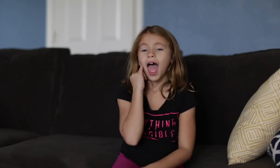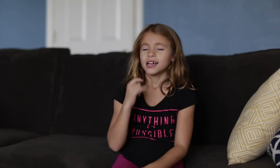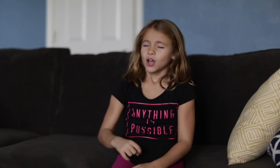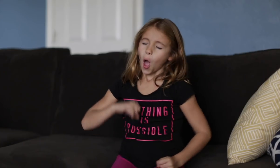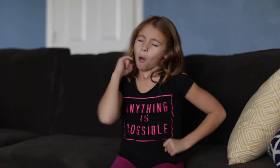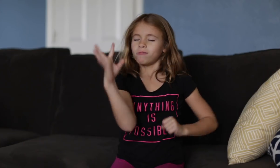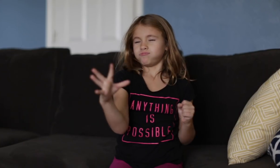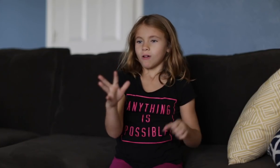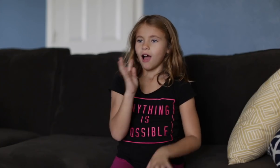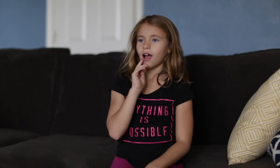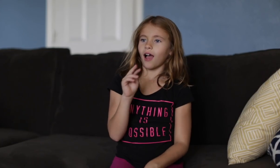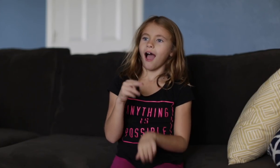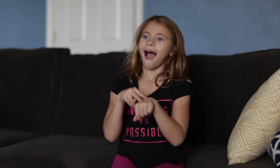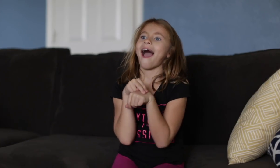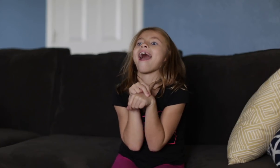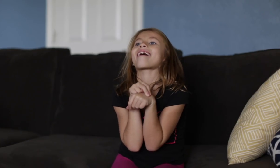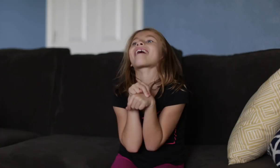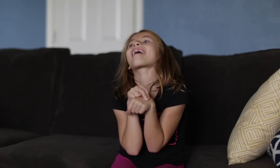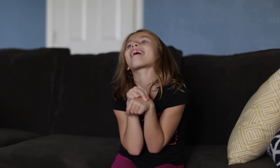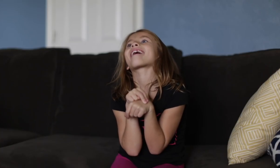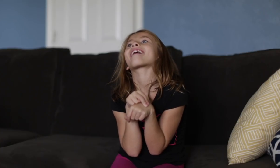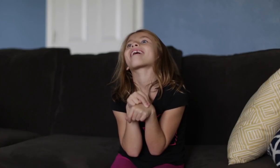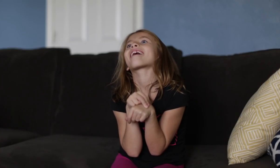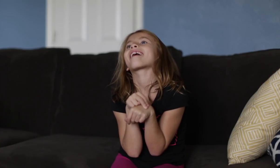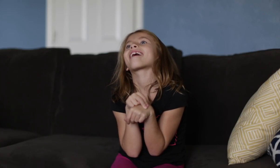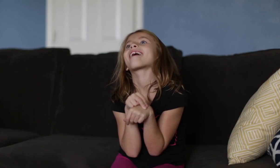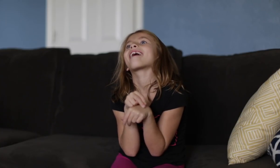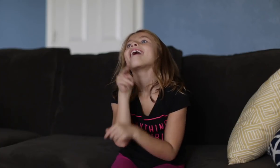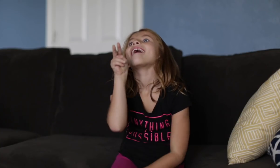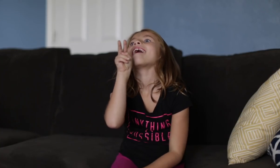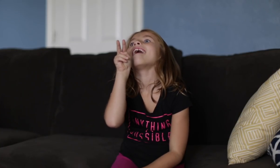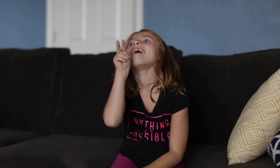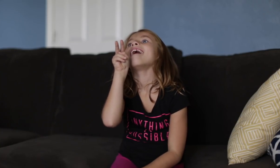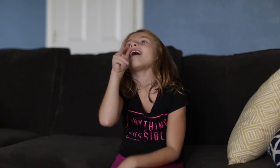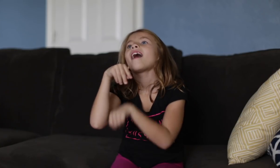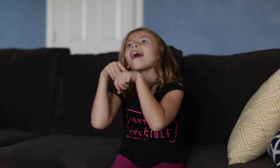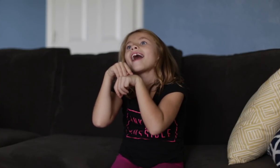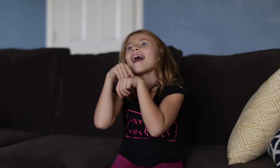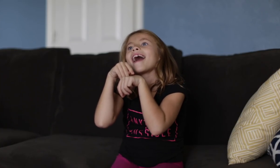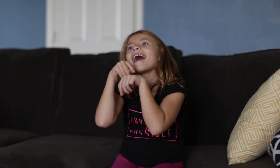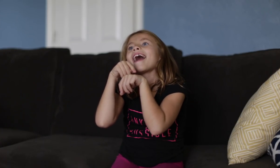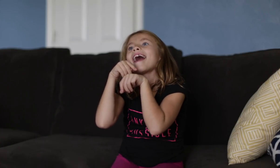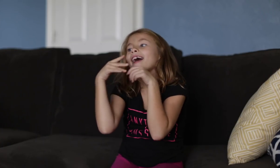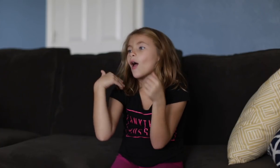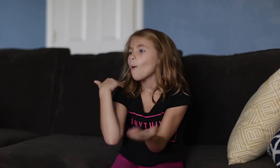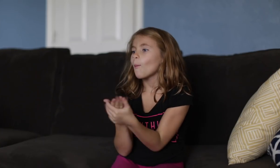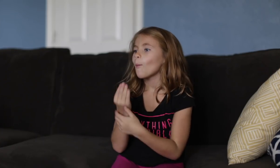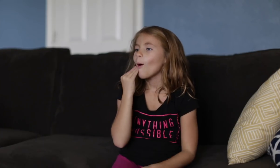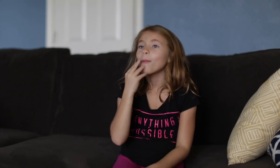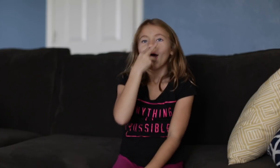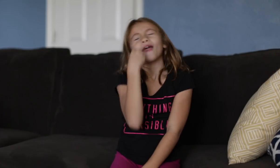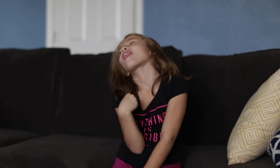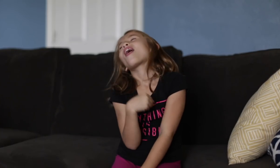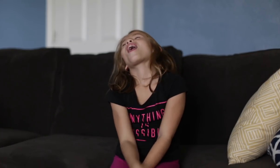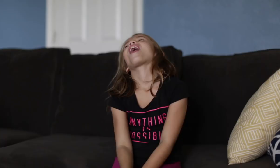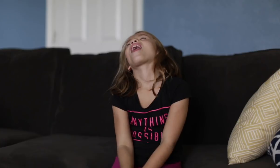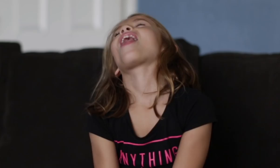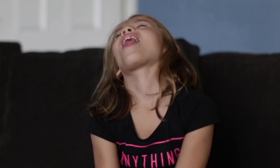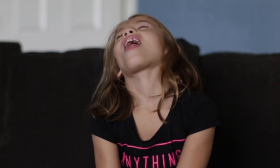If you combine both facial expression and story, then kids will imagine themselves in your world. When they arrive at home, they will immediately sleep!